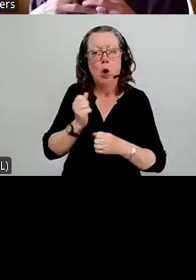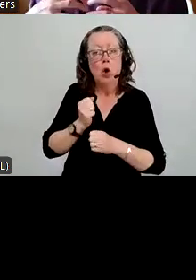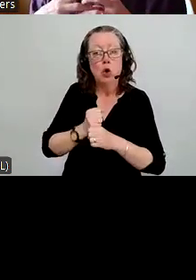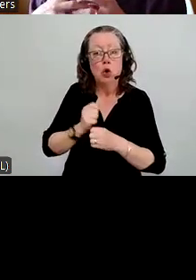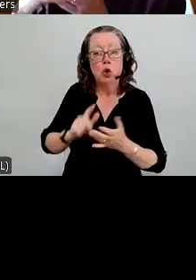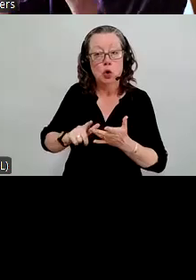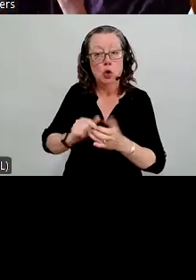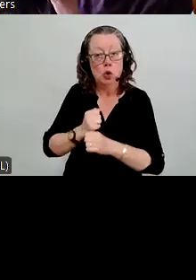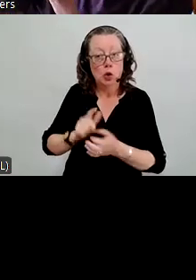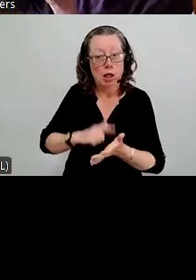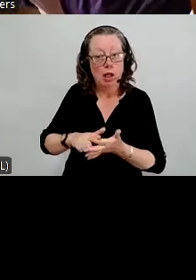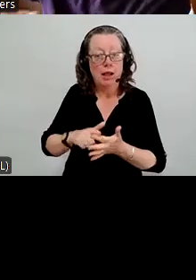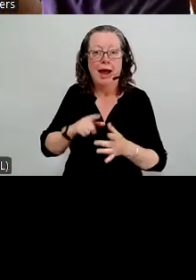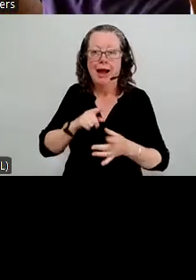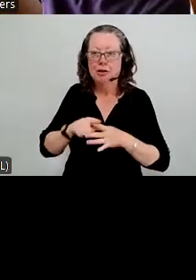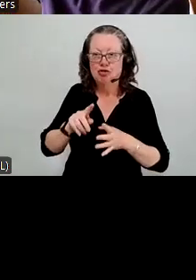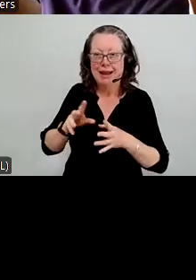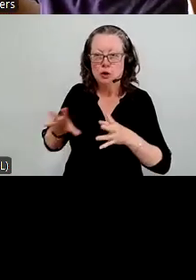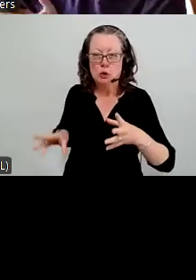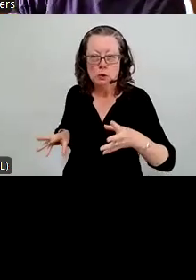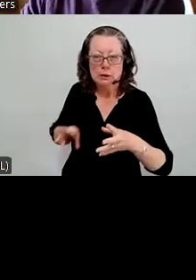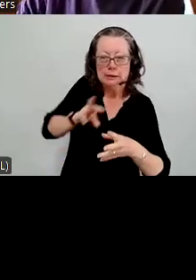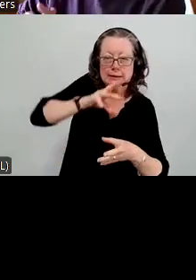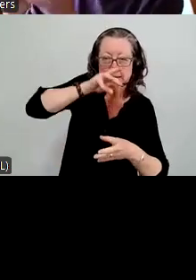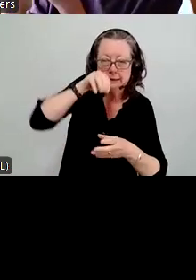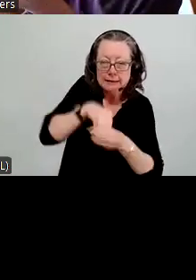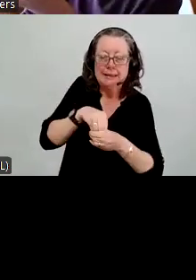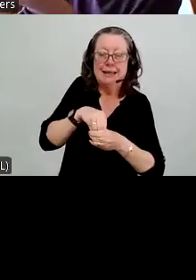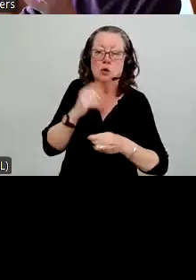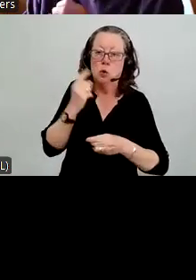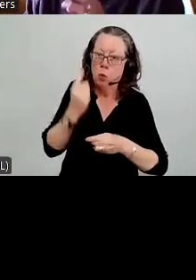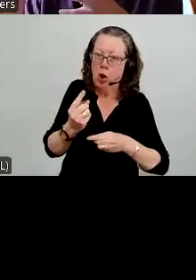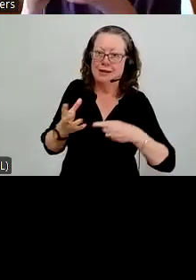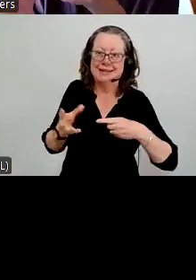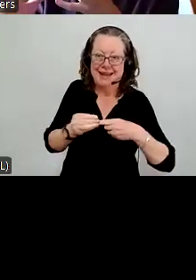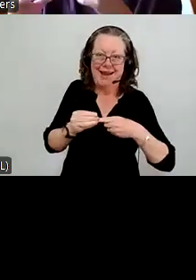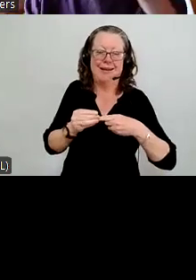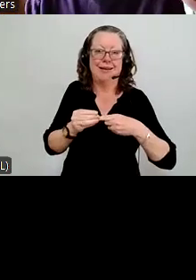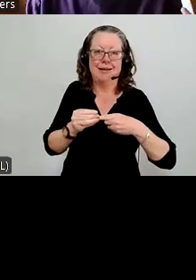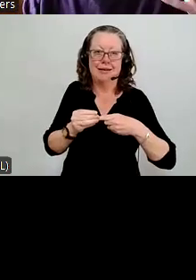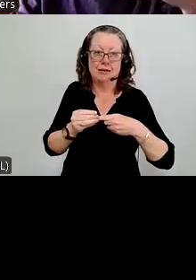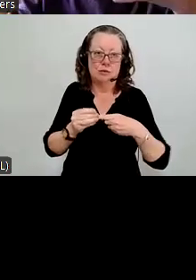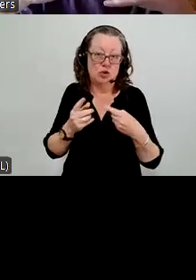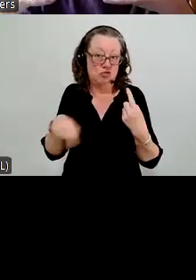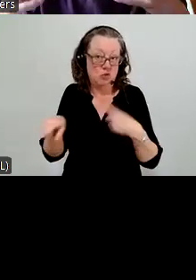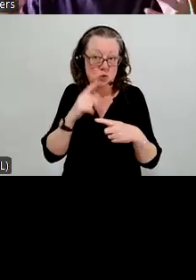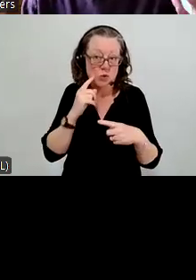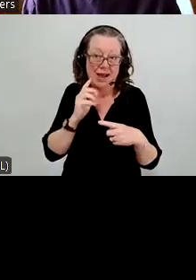Ideally, instead of having to have multiple tags doing different things, they want one tag which you configure and send data to one place.